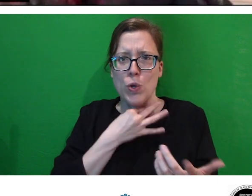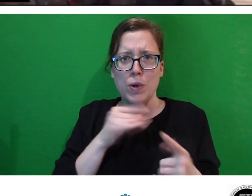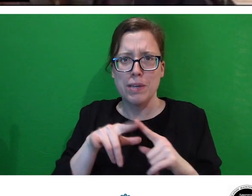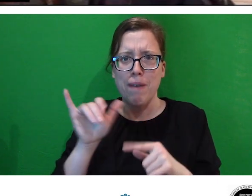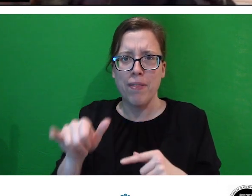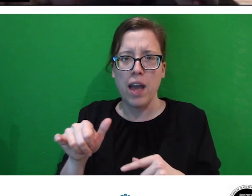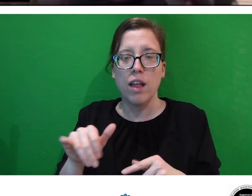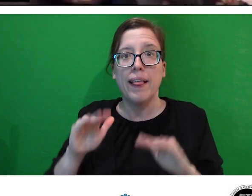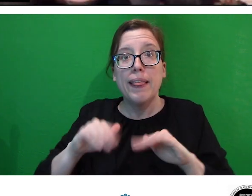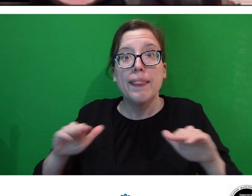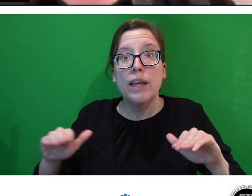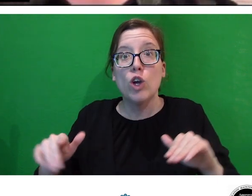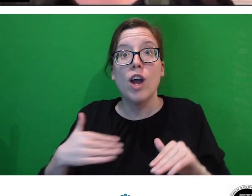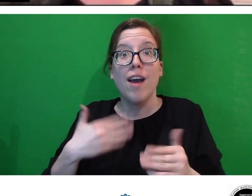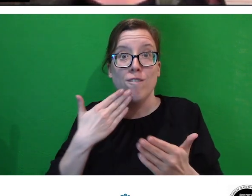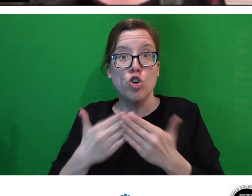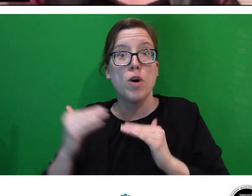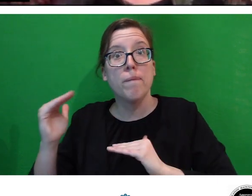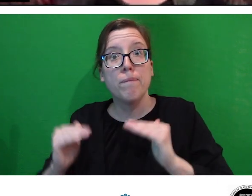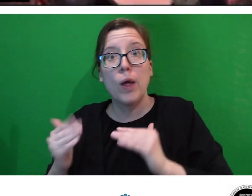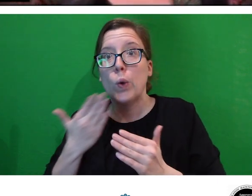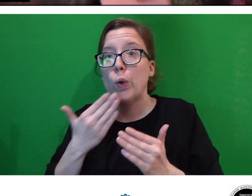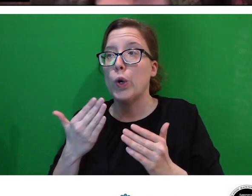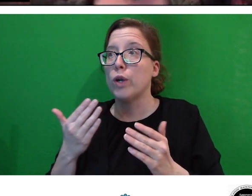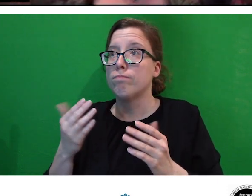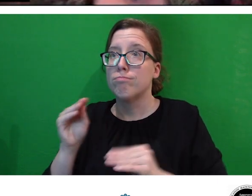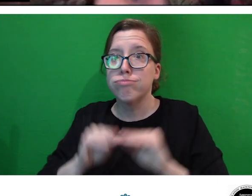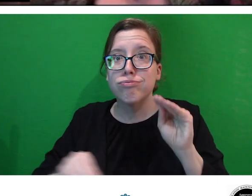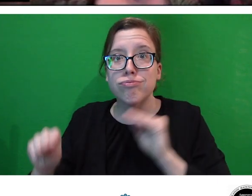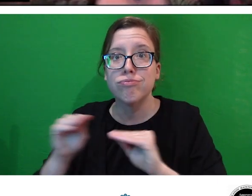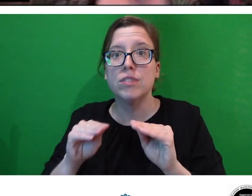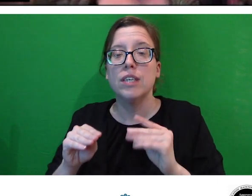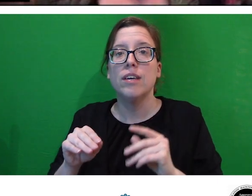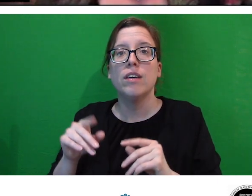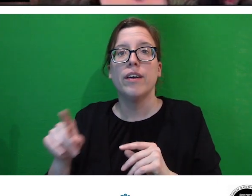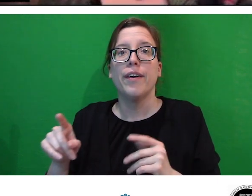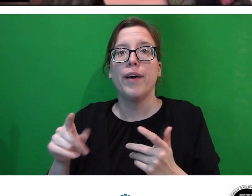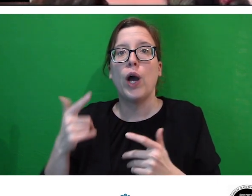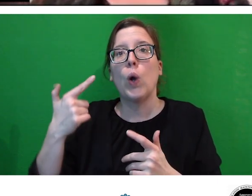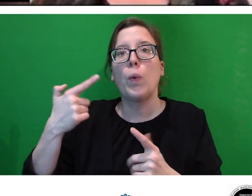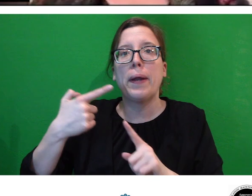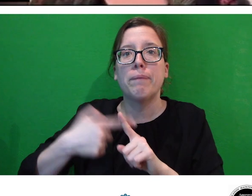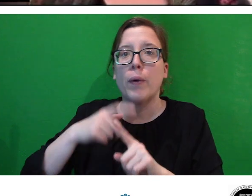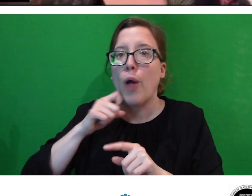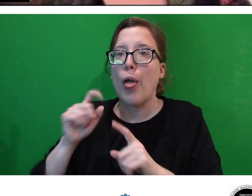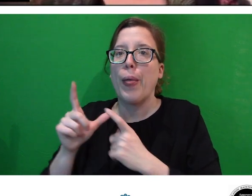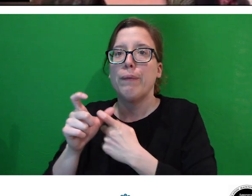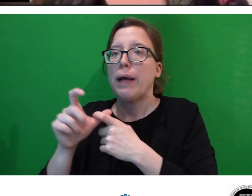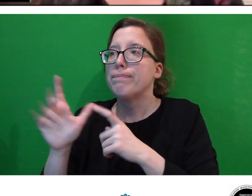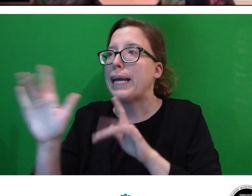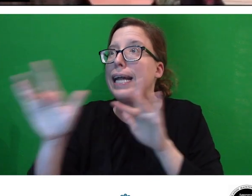looking out the window and running over the window. Kids with deafblindness, they can't even hear it, man. They're not curious about it. Little